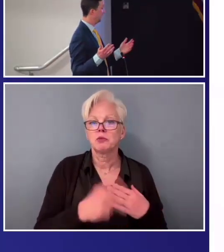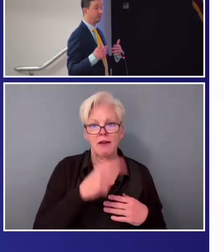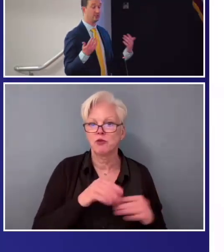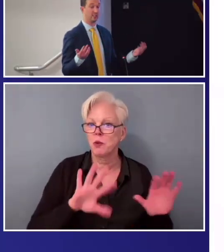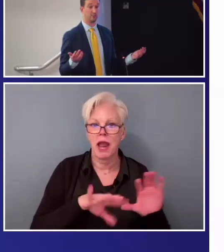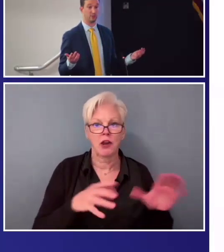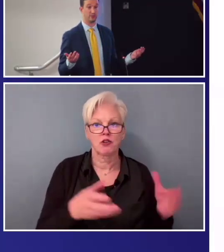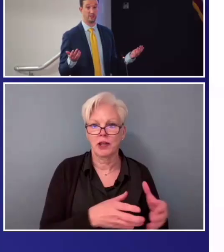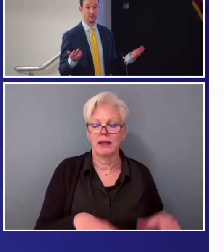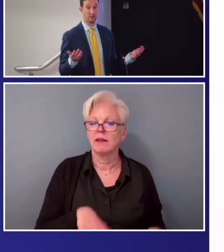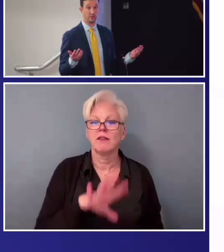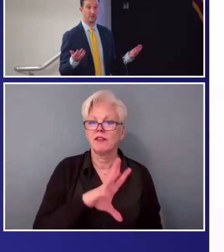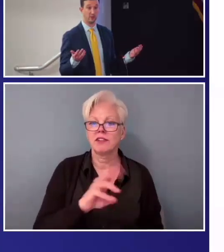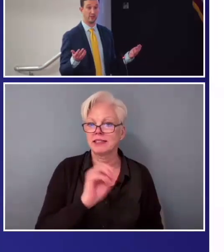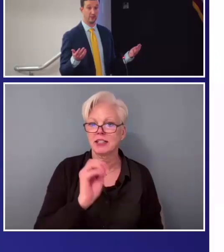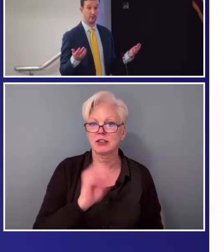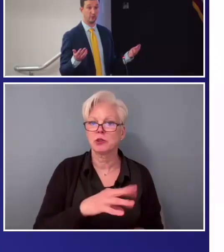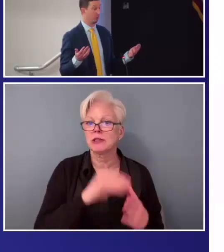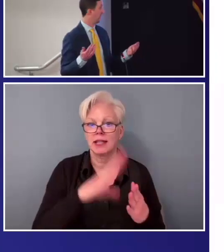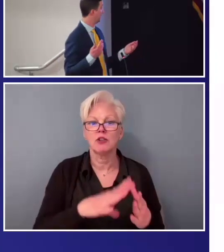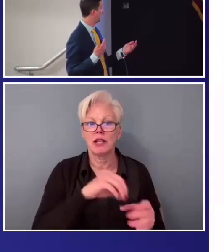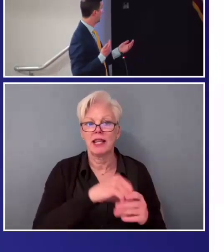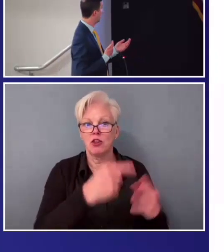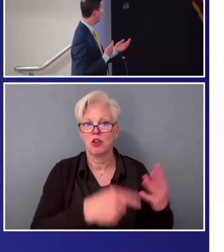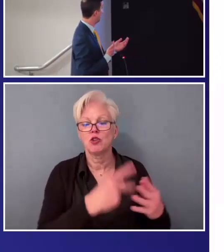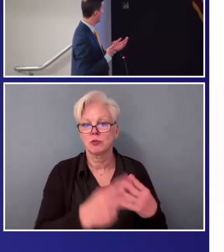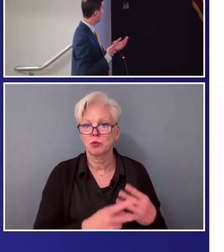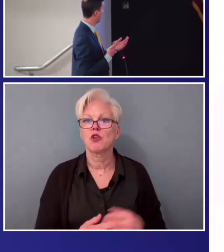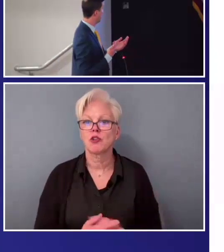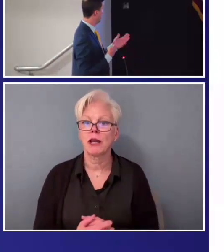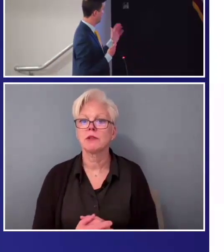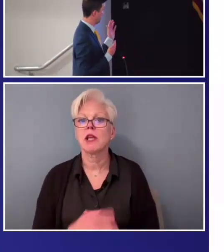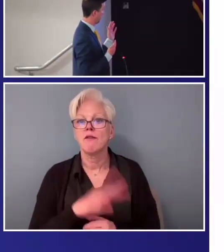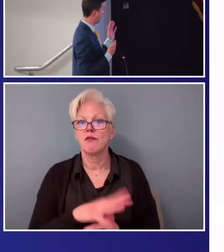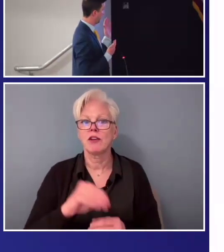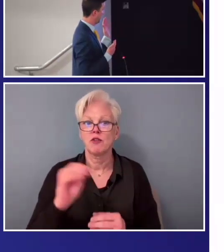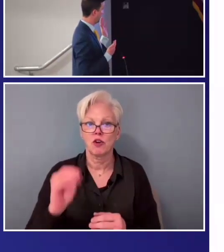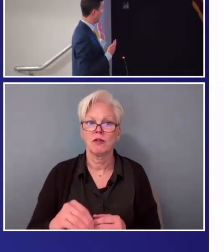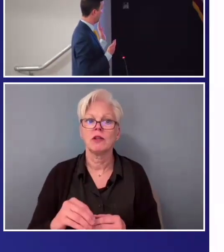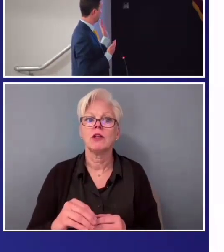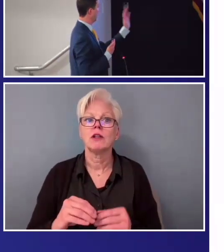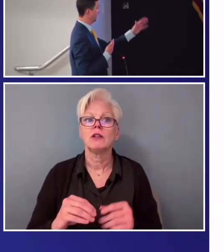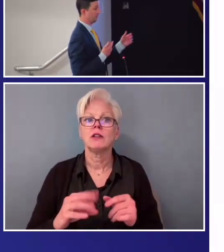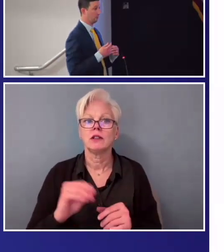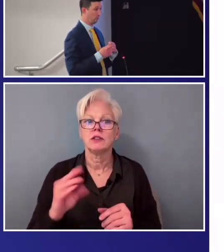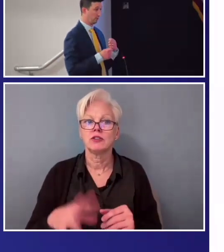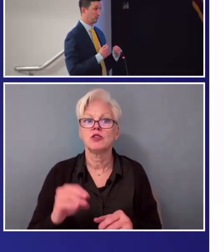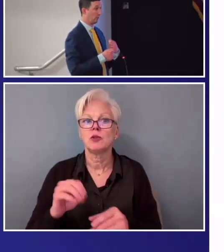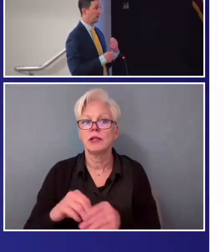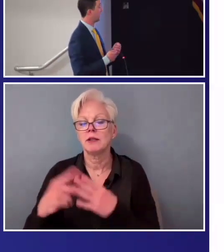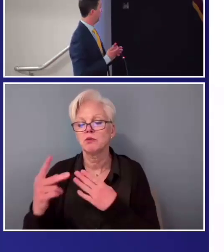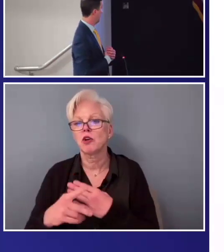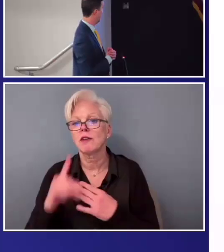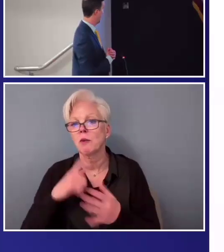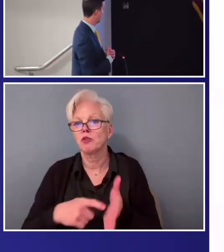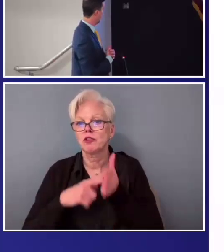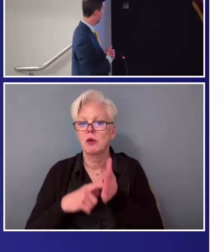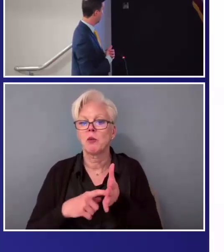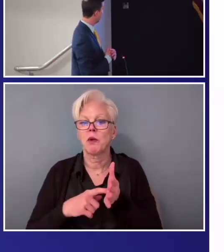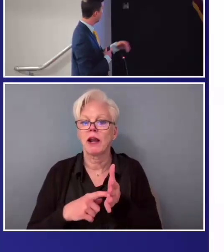56% of students are in those programs, 44% of students are in programs that will require some amount of aggregation.